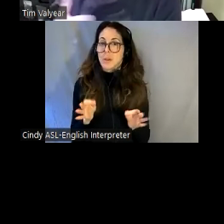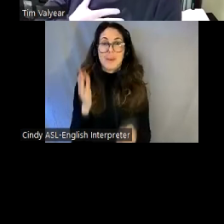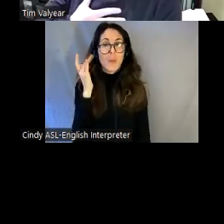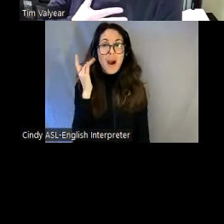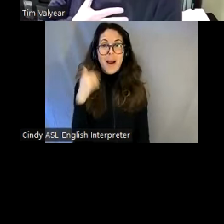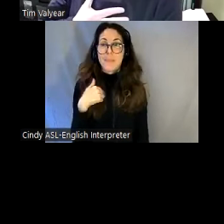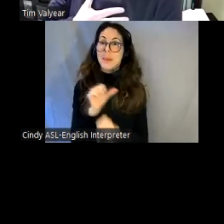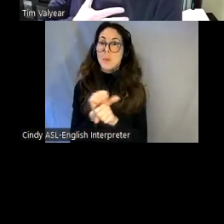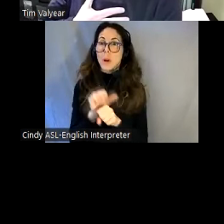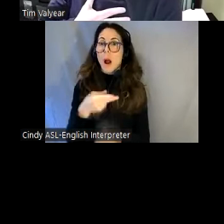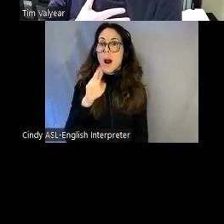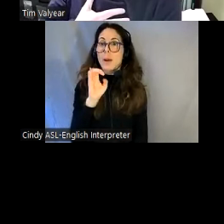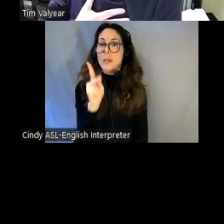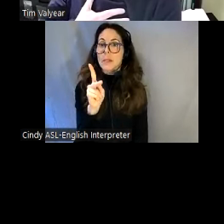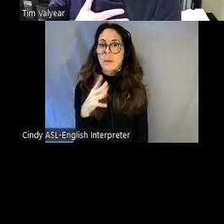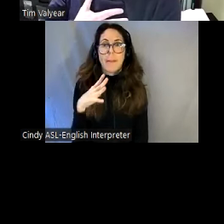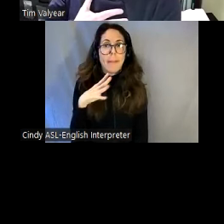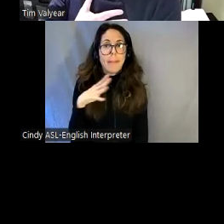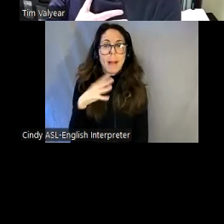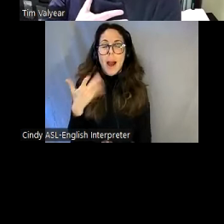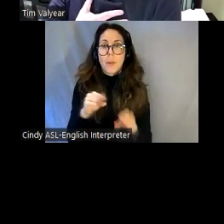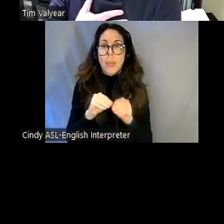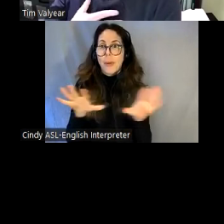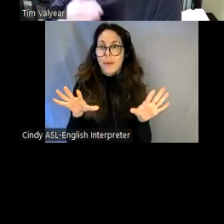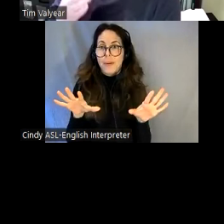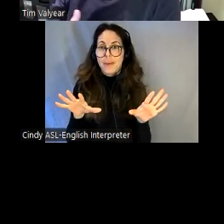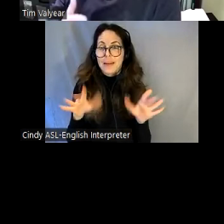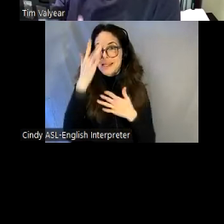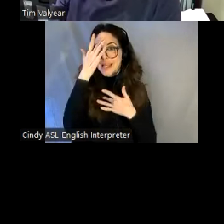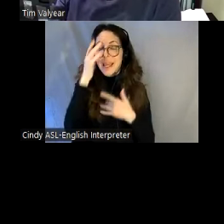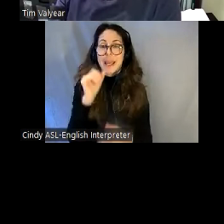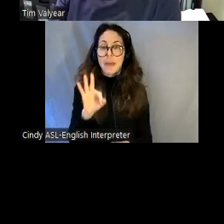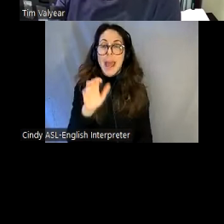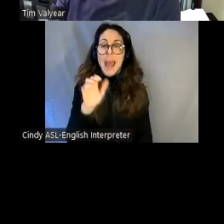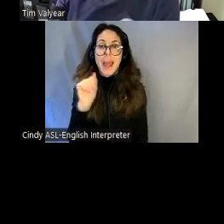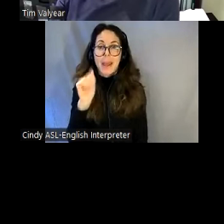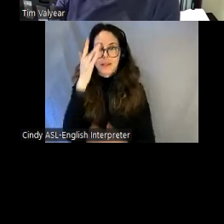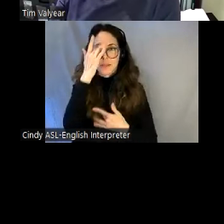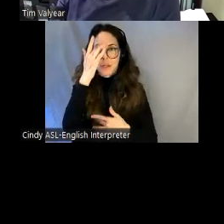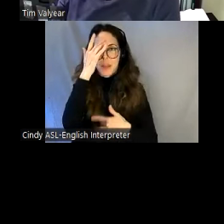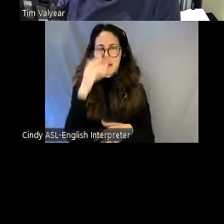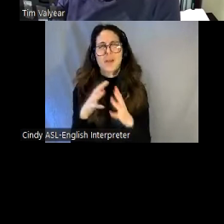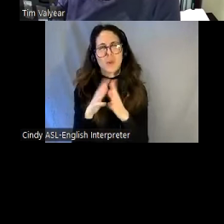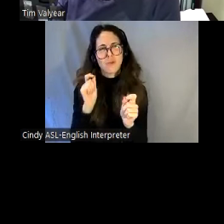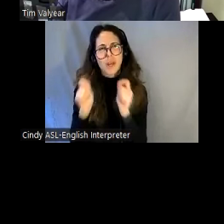people are coming forward me, I put a mask on. Personal choice for me. I'm in high- risk environments. I don't